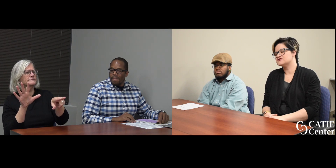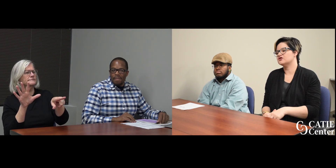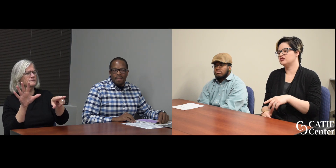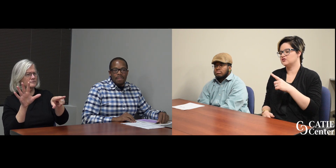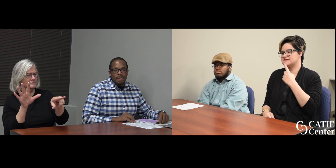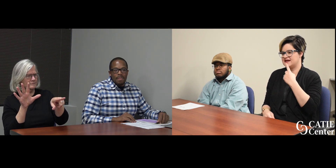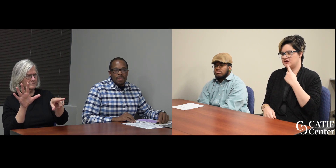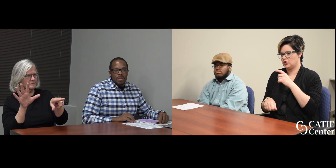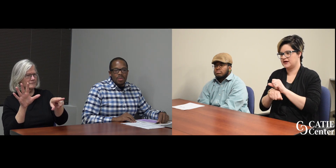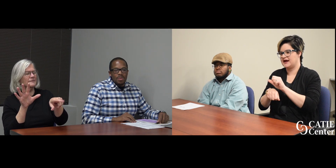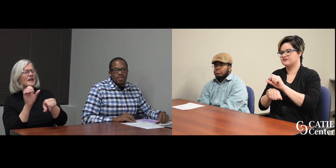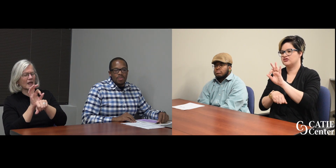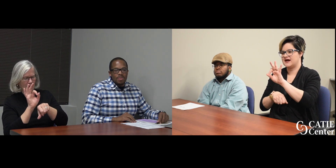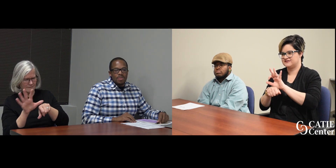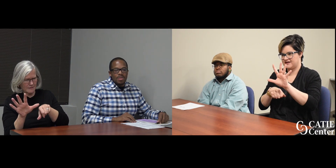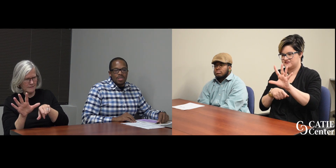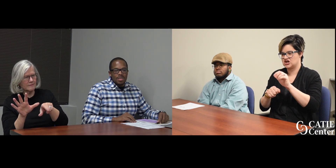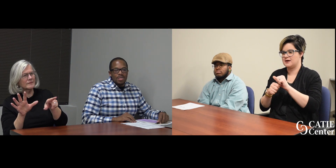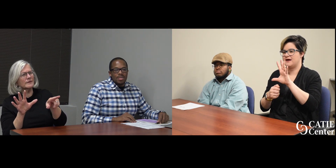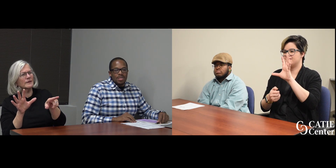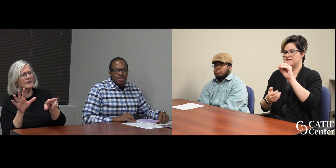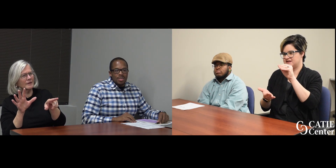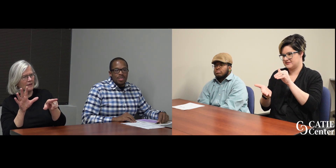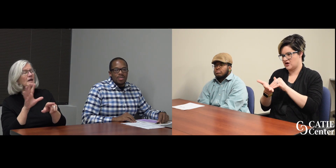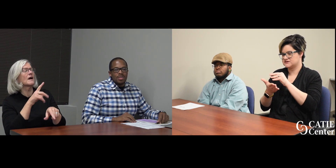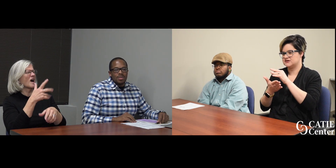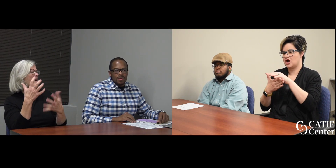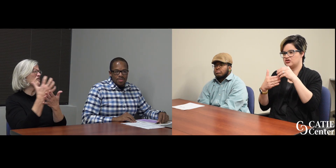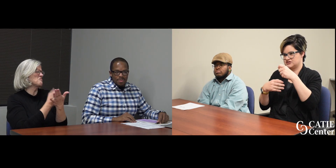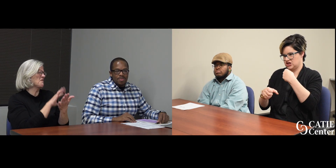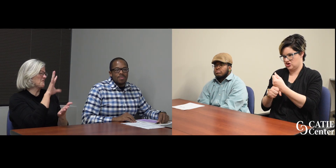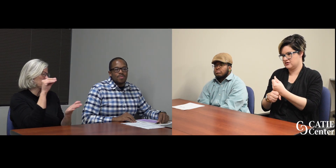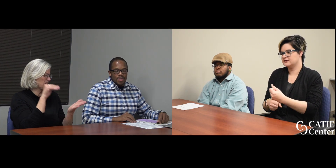So you were saying working after a nine to five job at $50,000.00 a year,